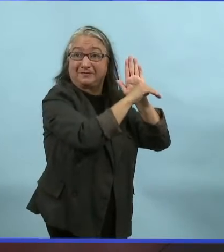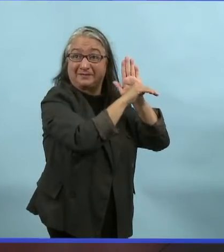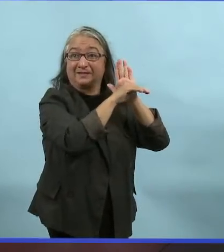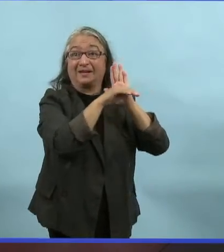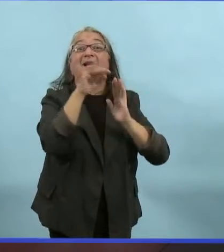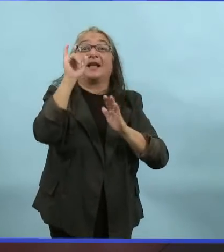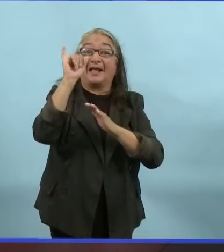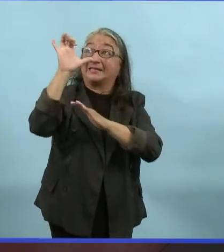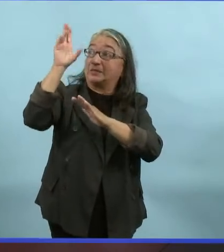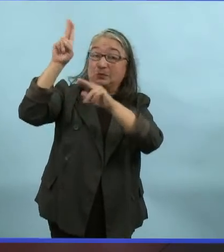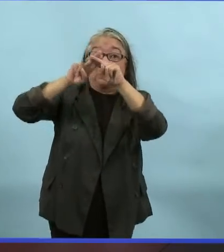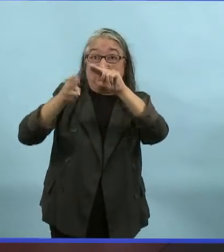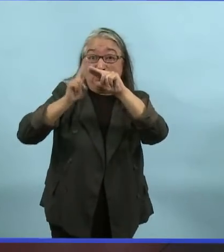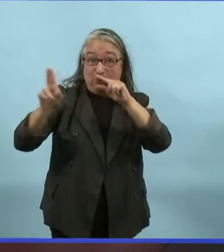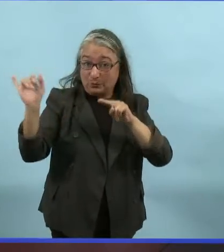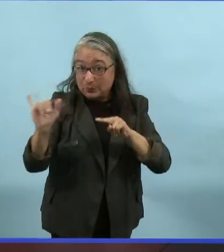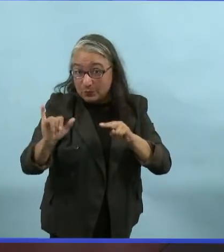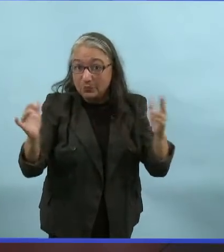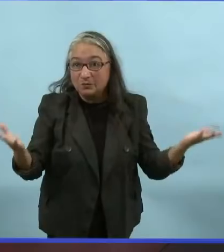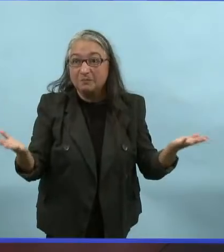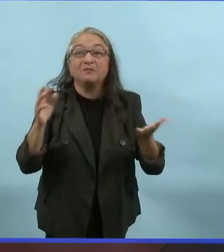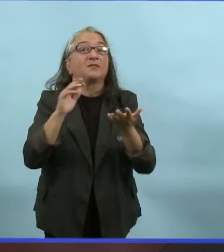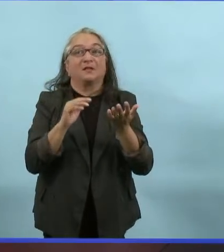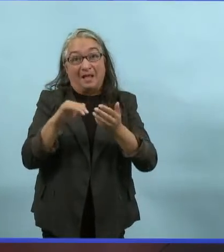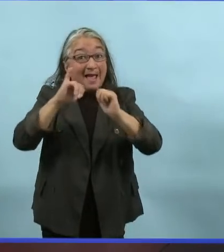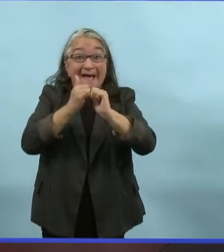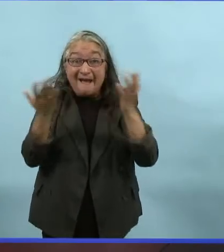moving forward to lifting these public health orders